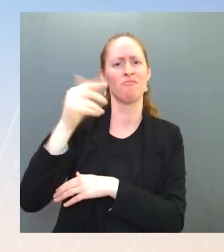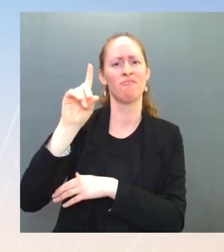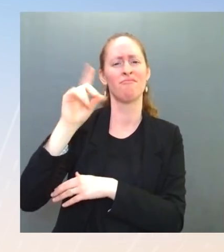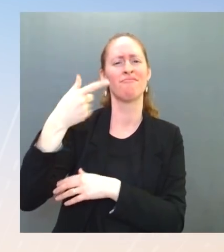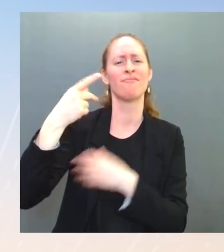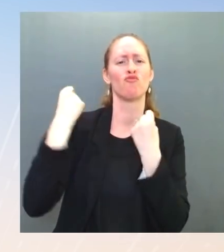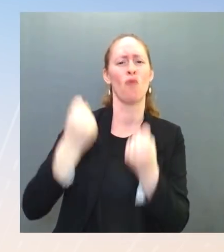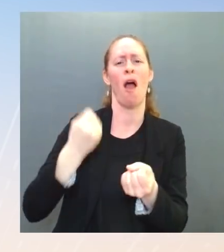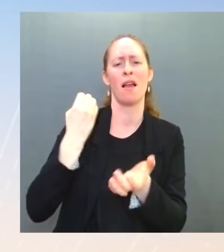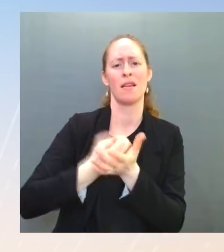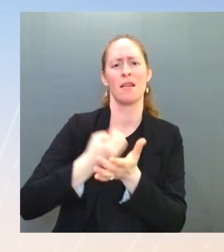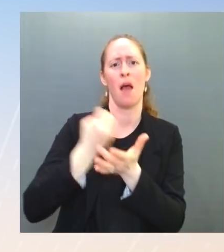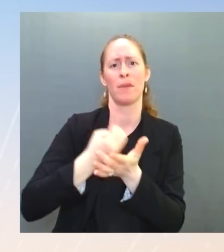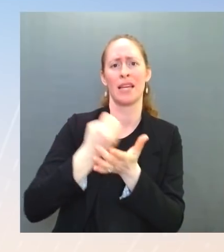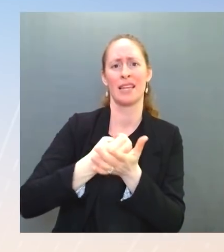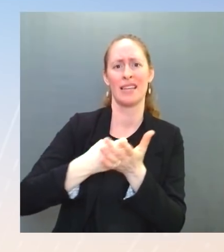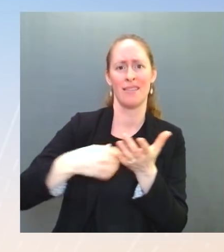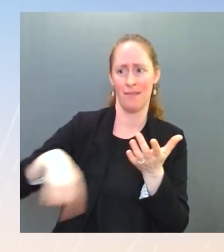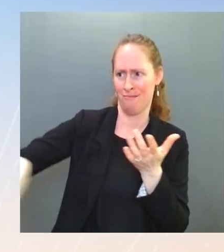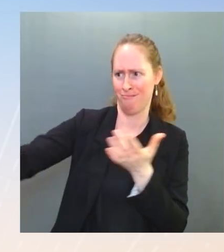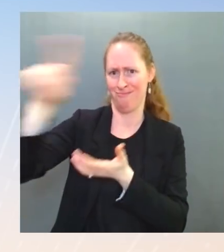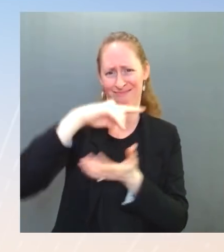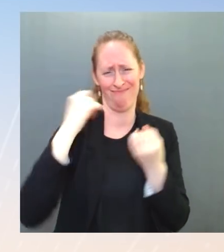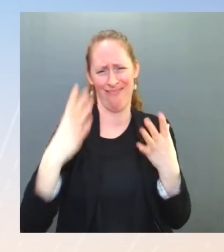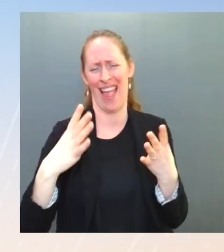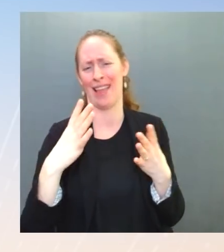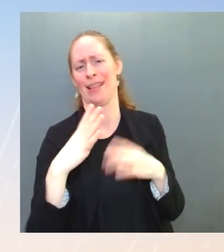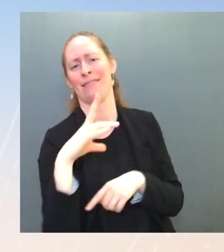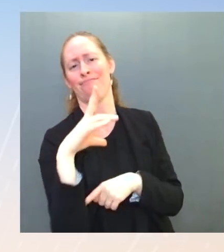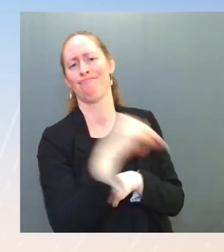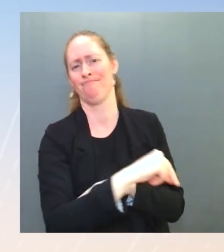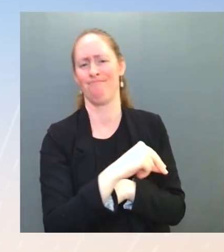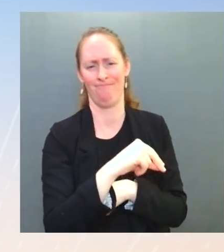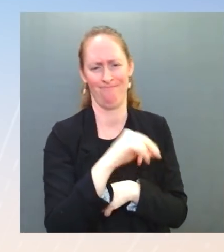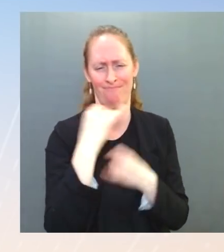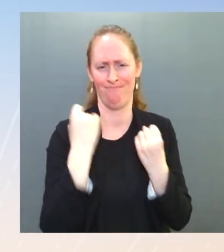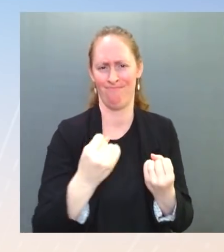and part of the objective of a phone call like this, is to have a diplomatic conversation to build on this,